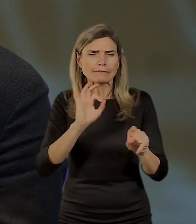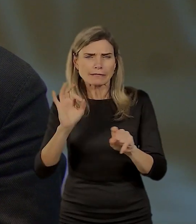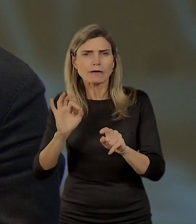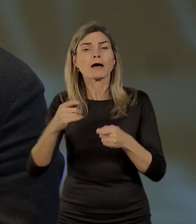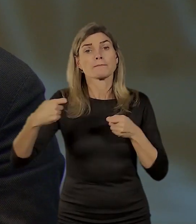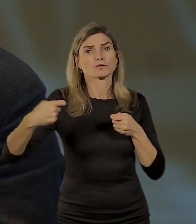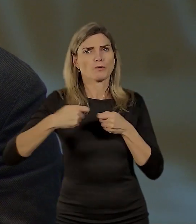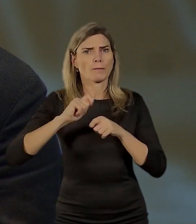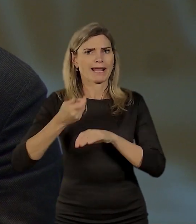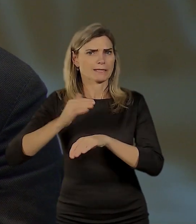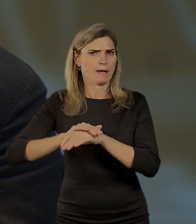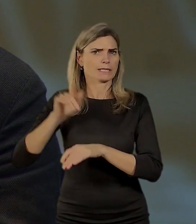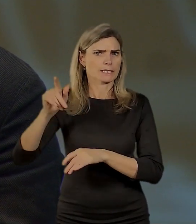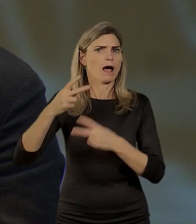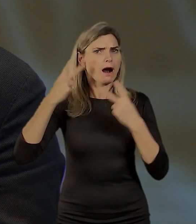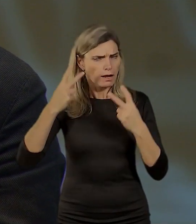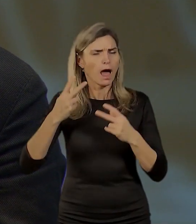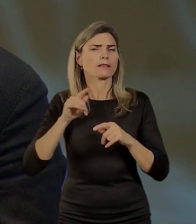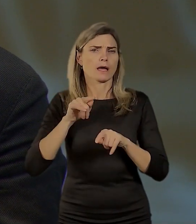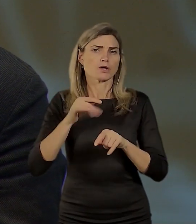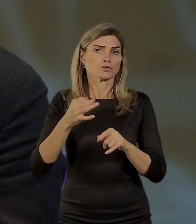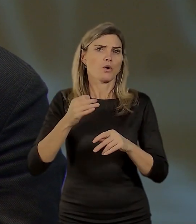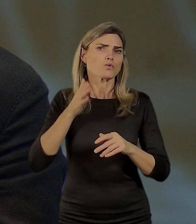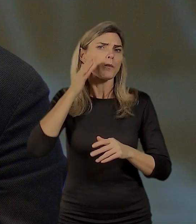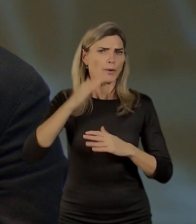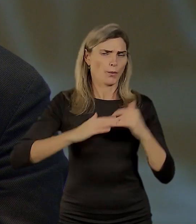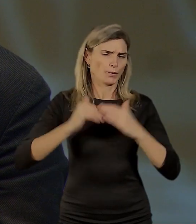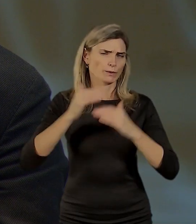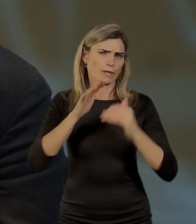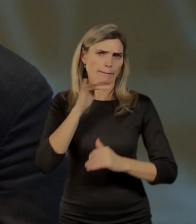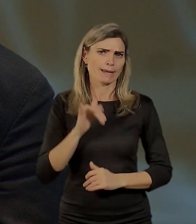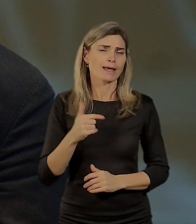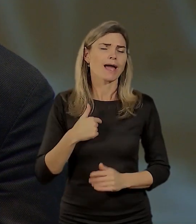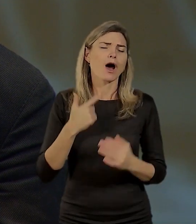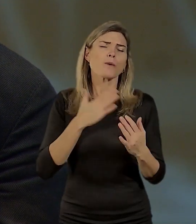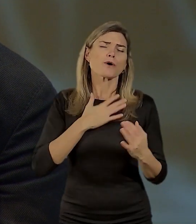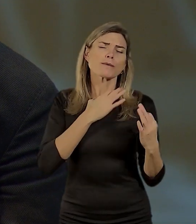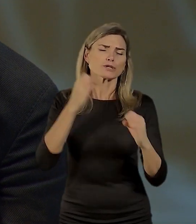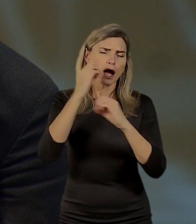Unfortunately, it hasn't been possible yet. So that's my big wish for that to happen. -We all wish that. Okay. Thank you very much.